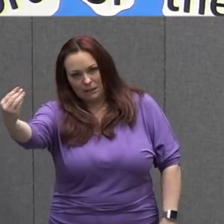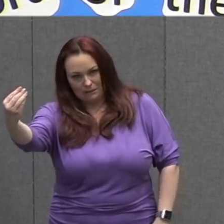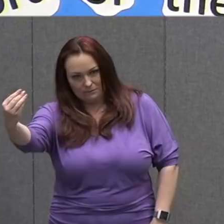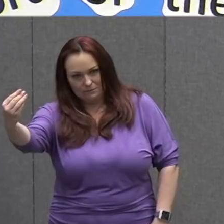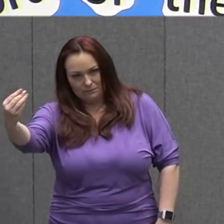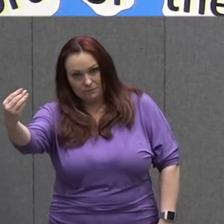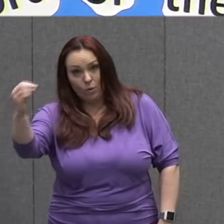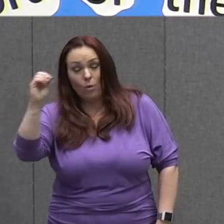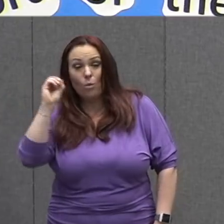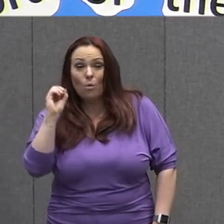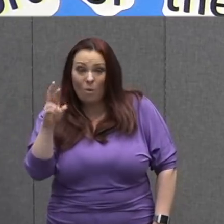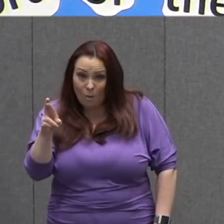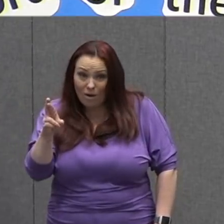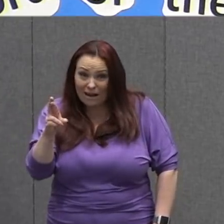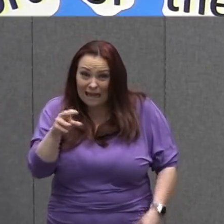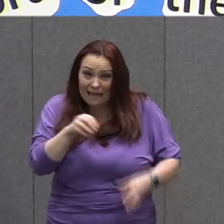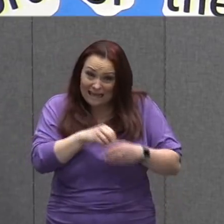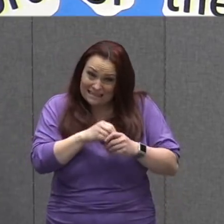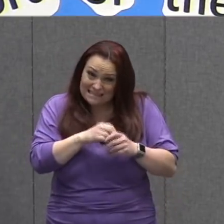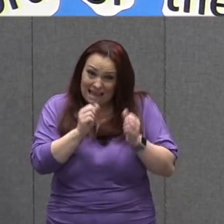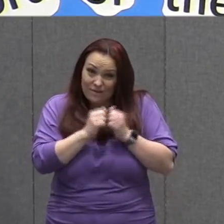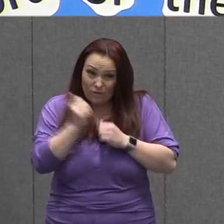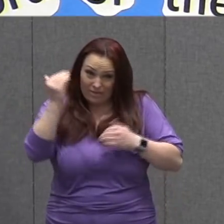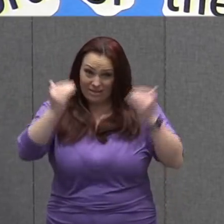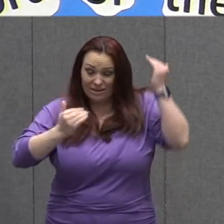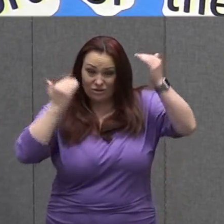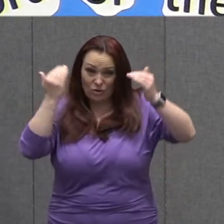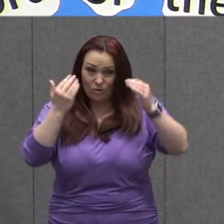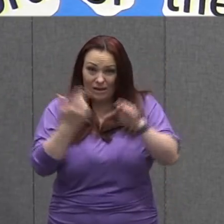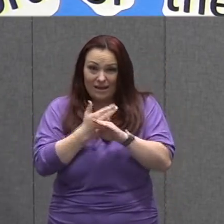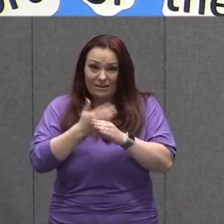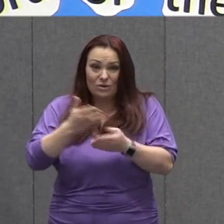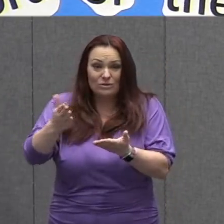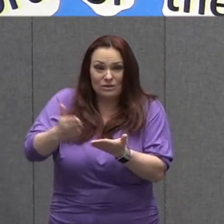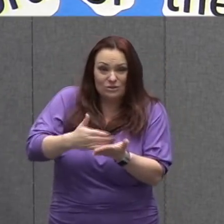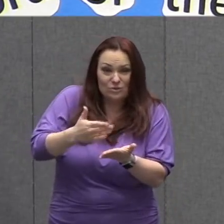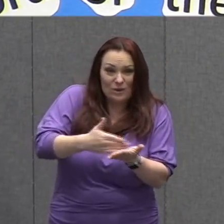Or inside with an adult and just use a broom to sweep up your seeds.